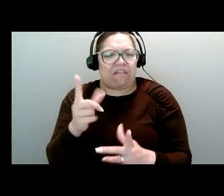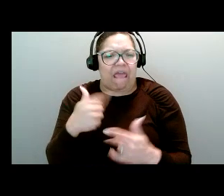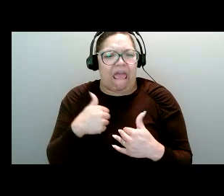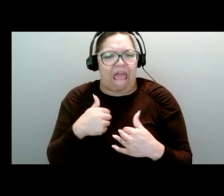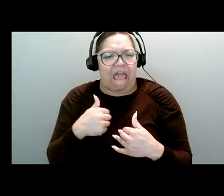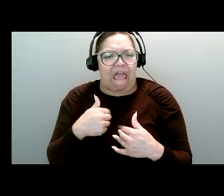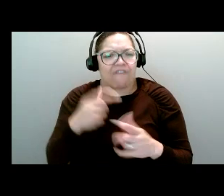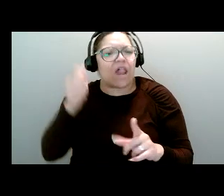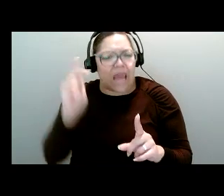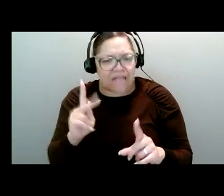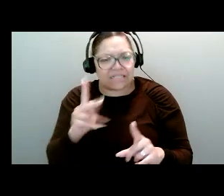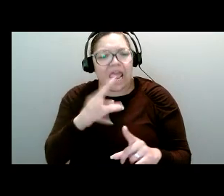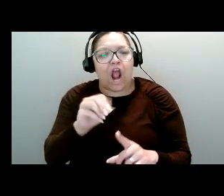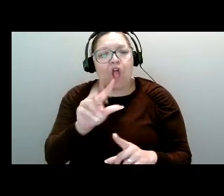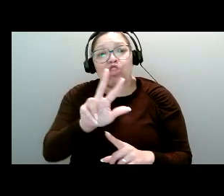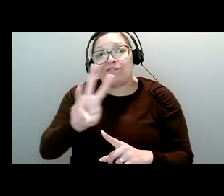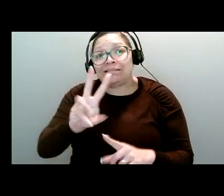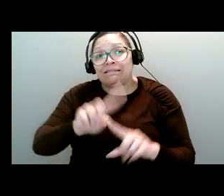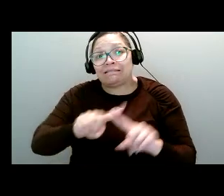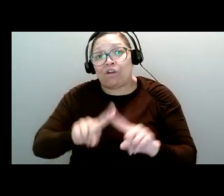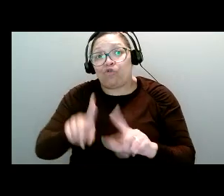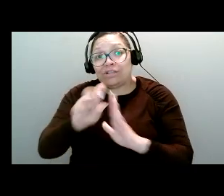states, excuse me, in Virginia we have three.